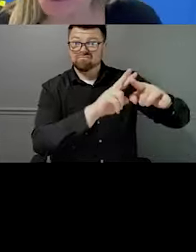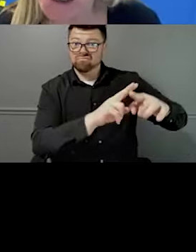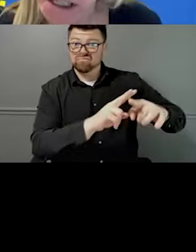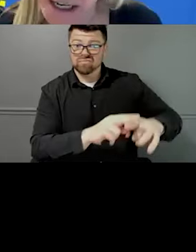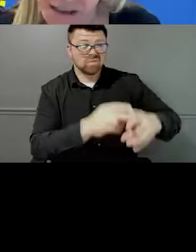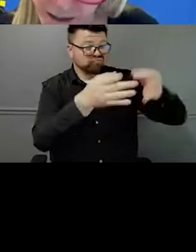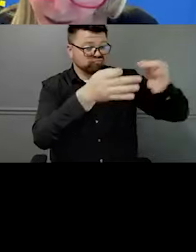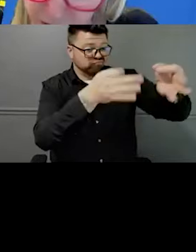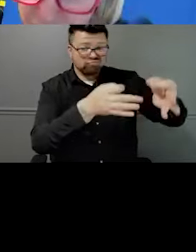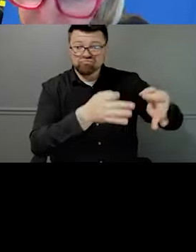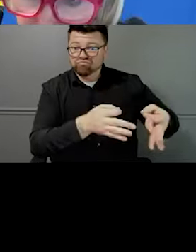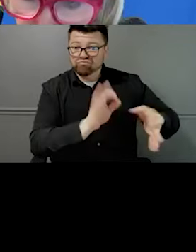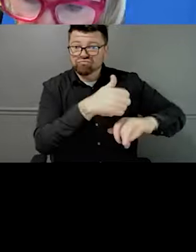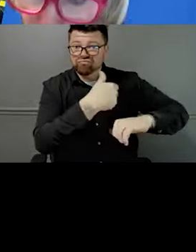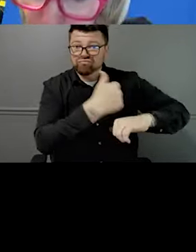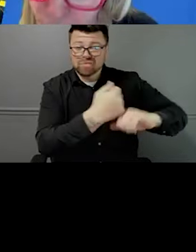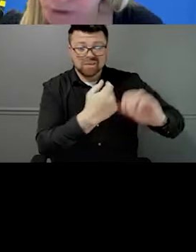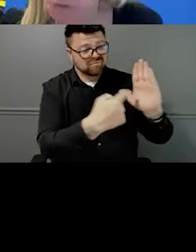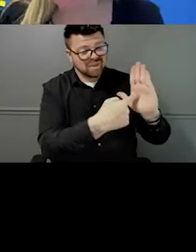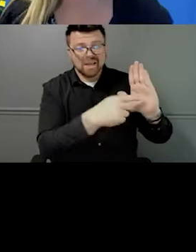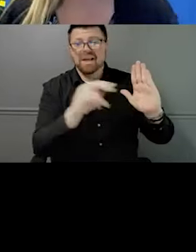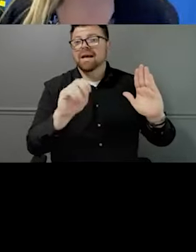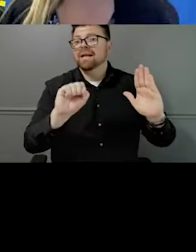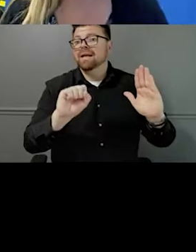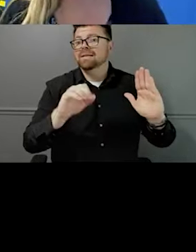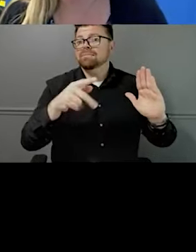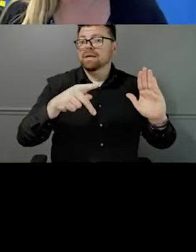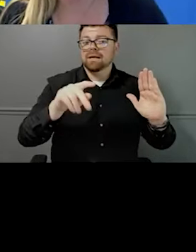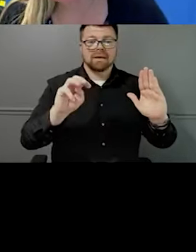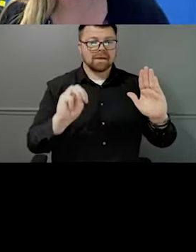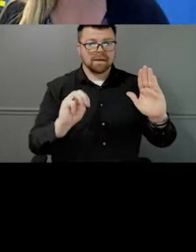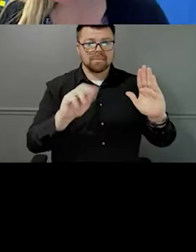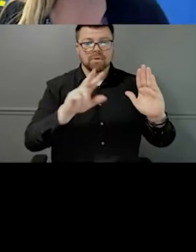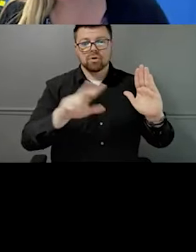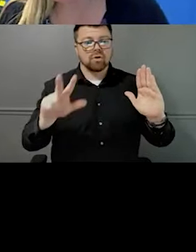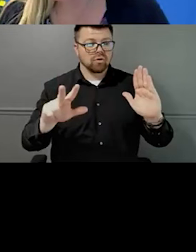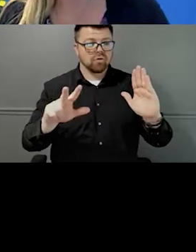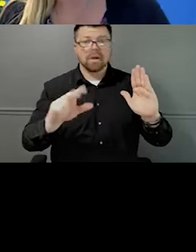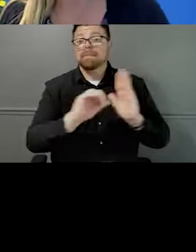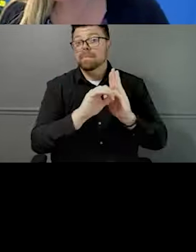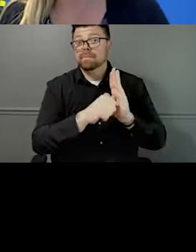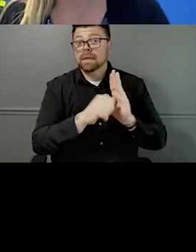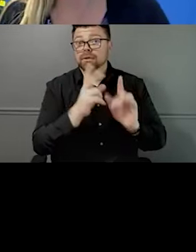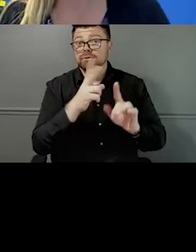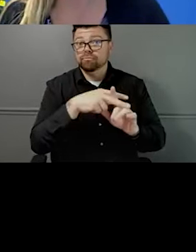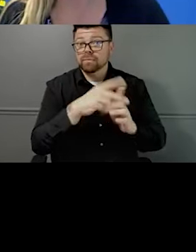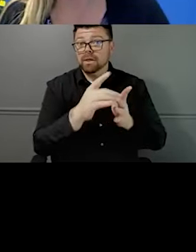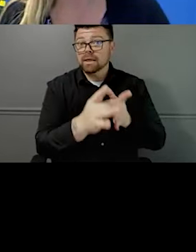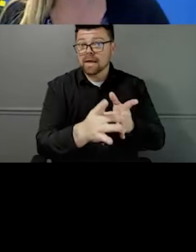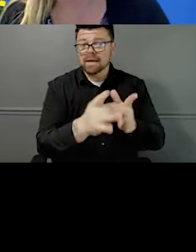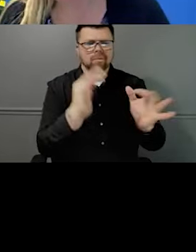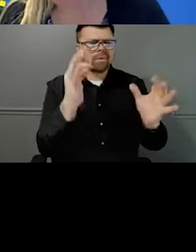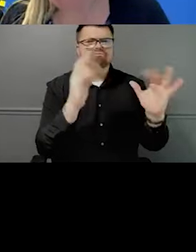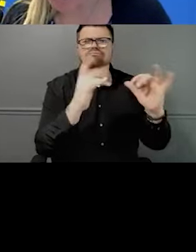were contained in the NSPM 33 implementation guidance, and we have supplemented that those definitions.